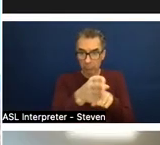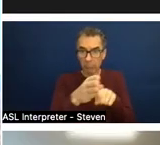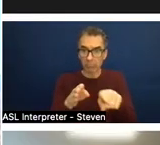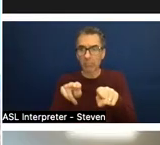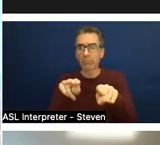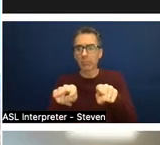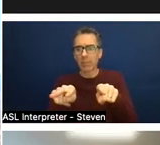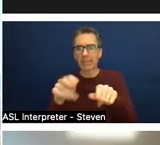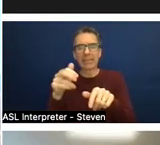Next slide.